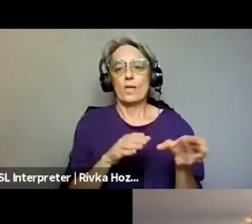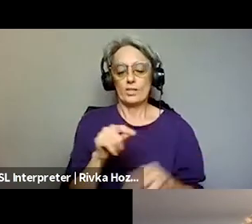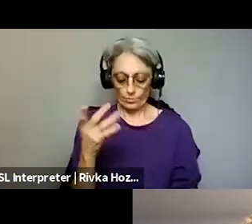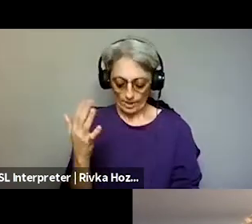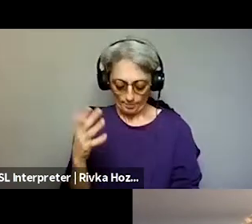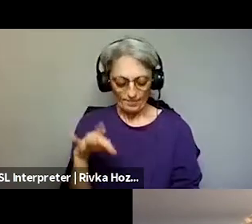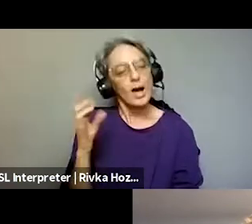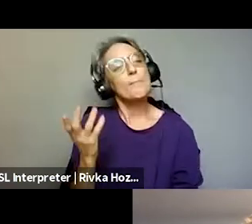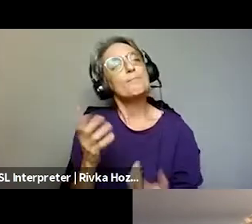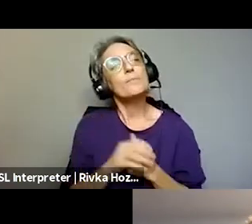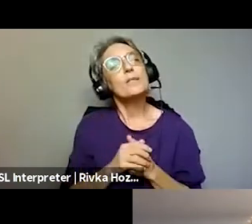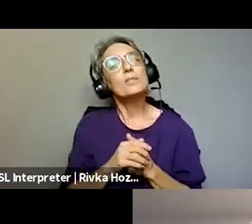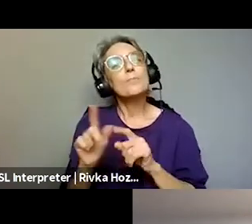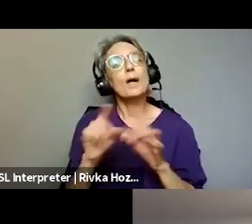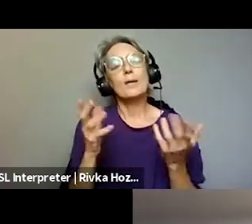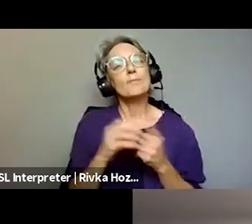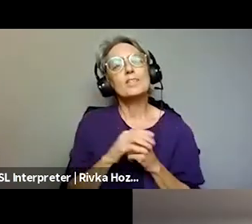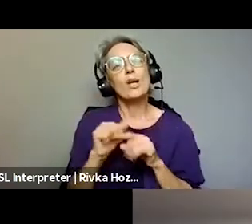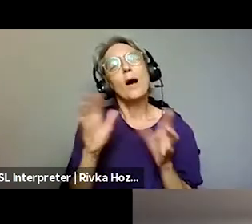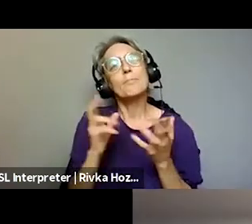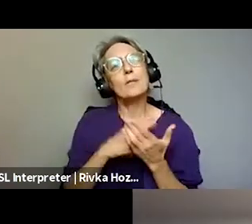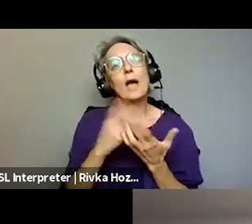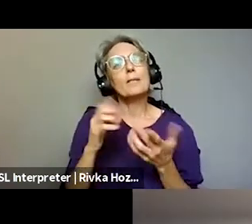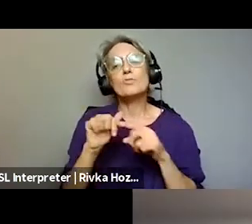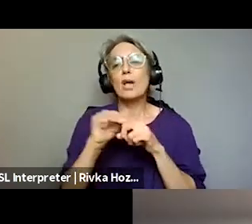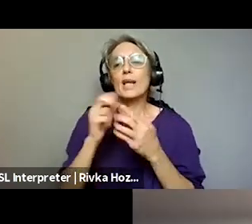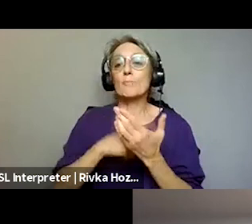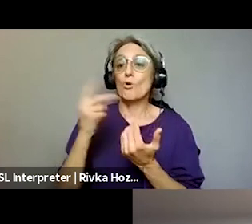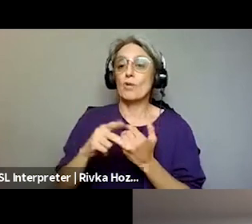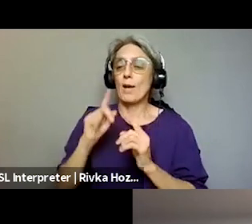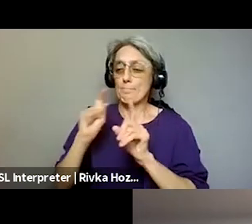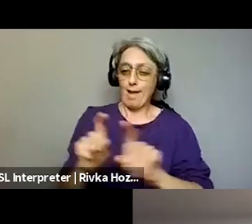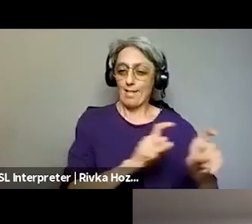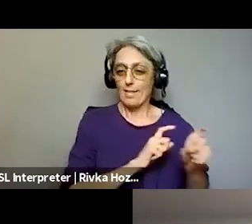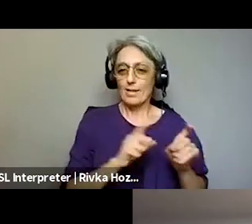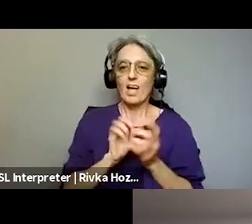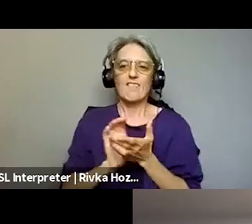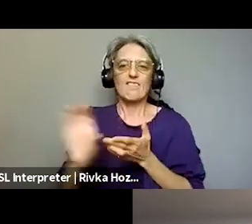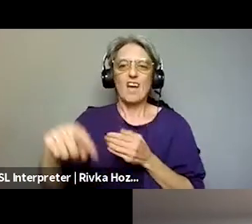pilot these training programs and fund them. >> [DR. HILARY BROWN:] And just to add quickly